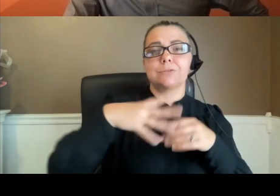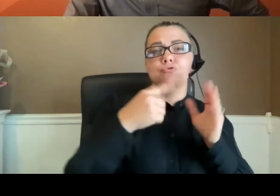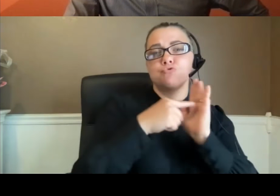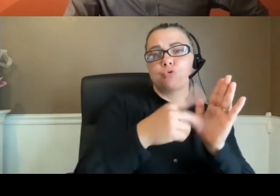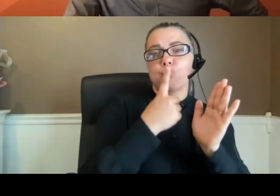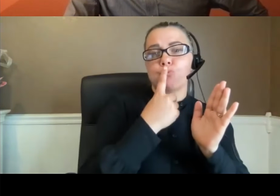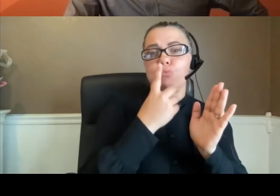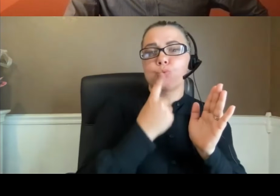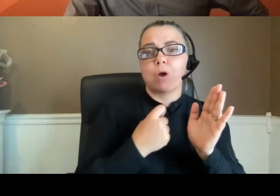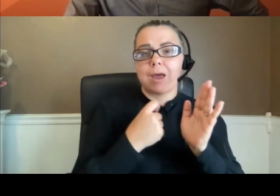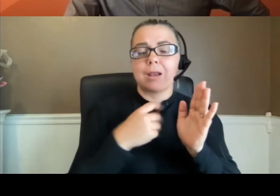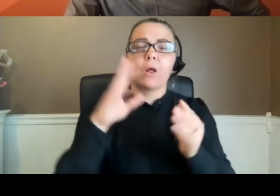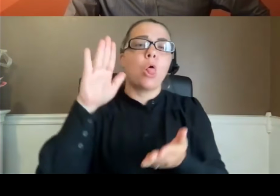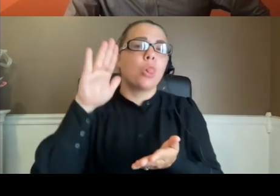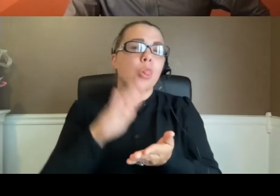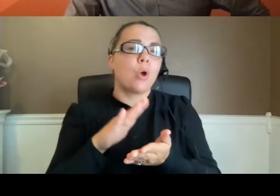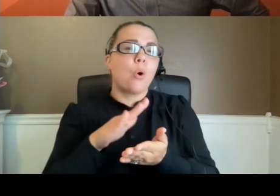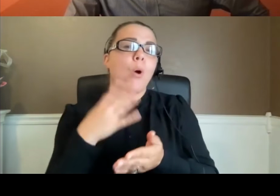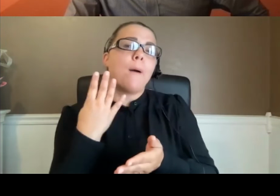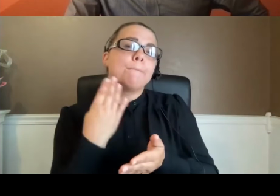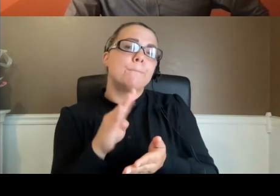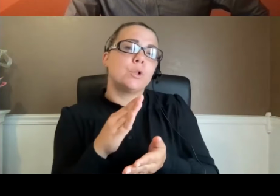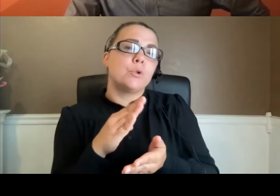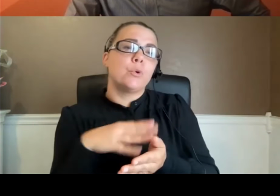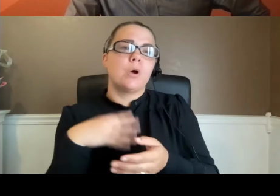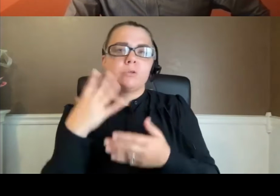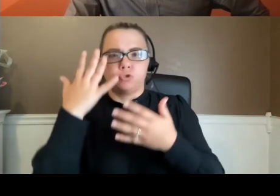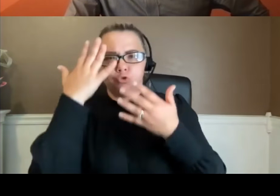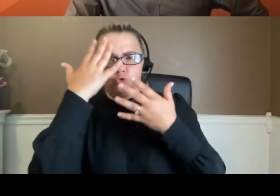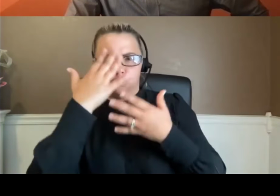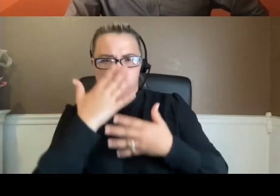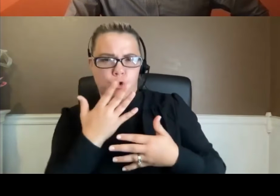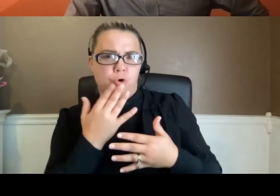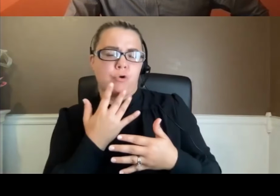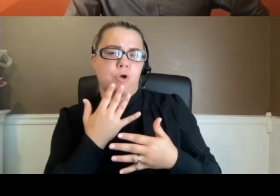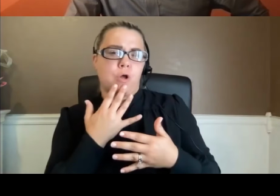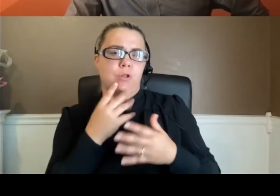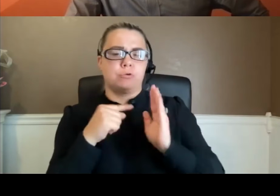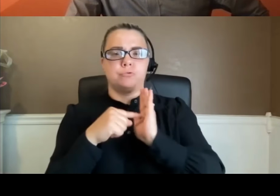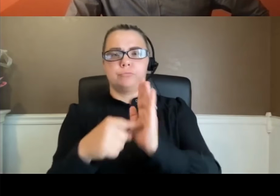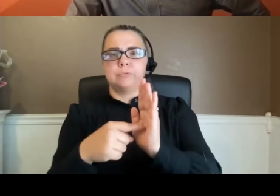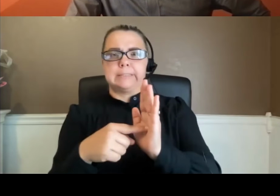in a bluish tone. Dark saturated colors represent extreme values while lighter colors, closer